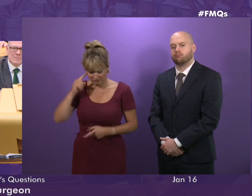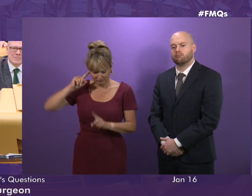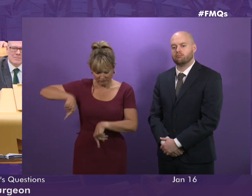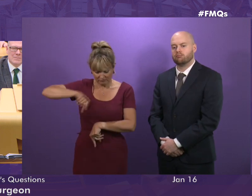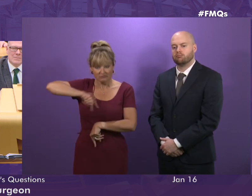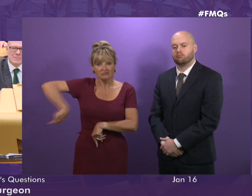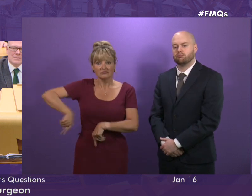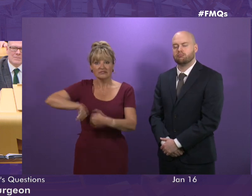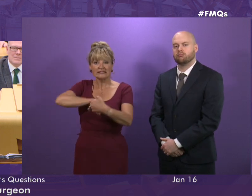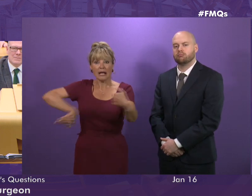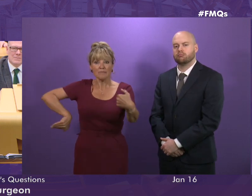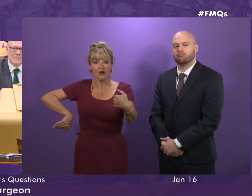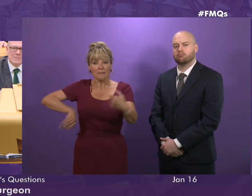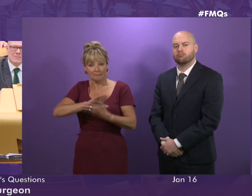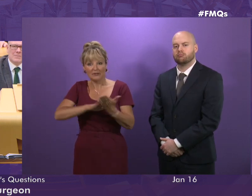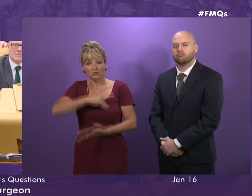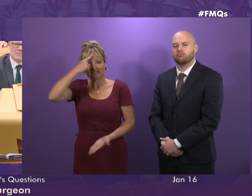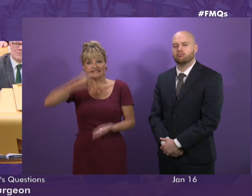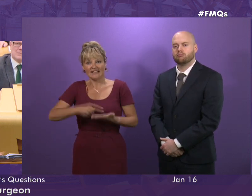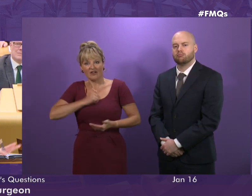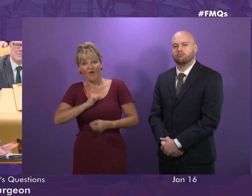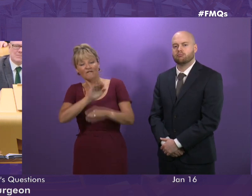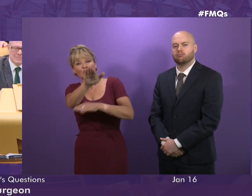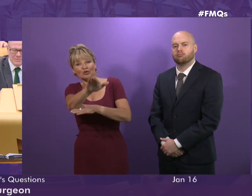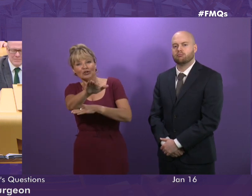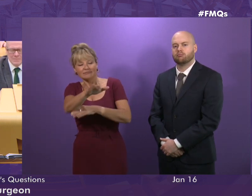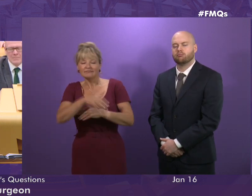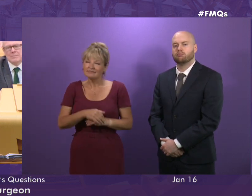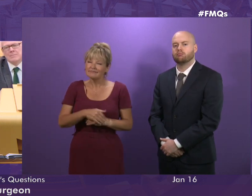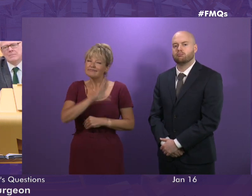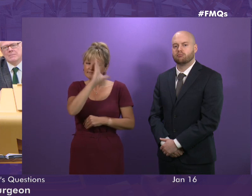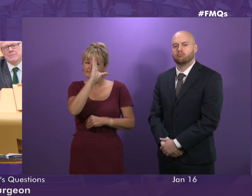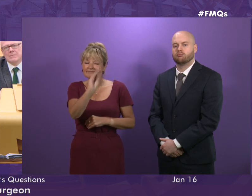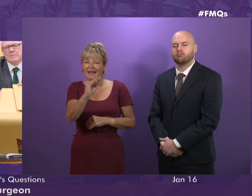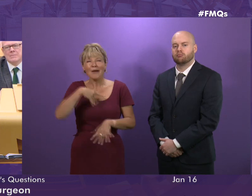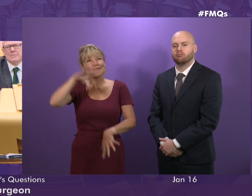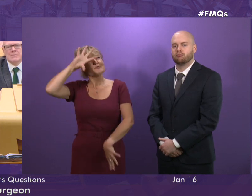the right to choose a better future. I am reminded of one of the many leaflets